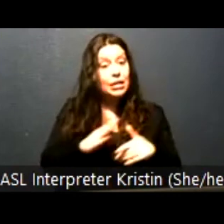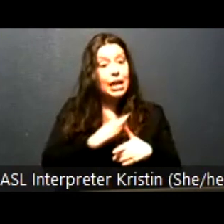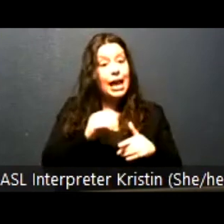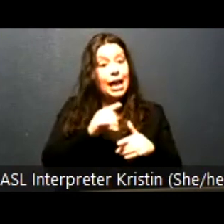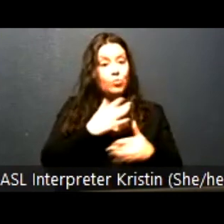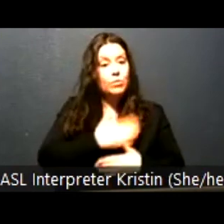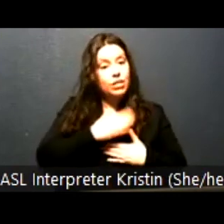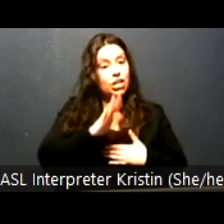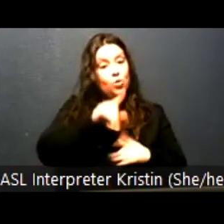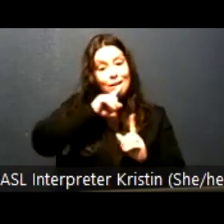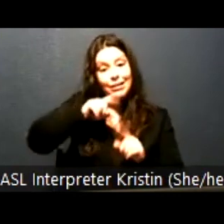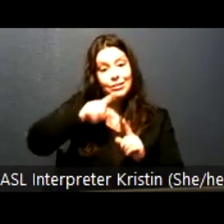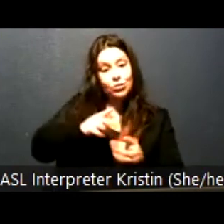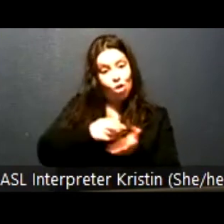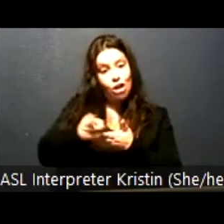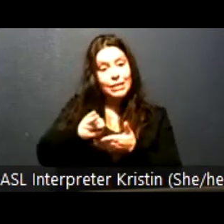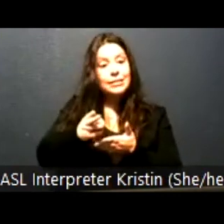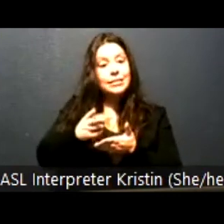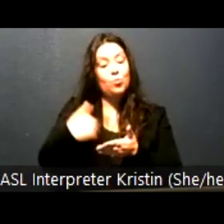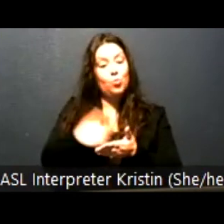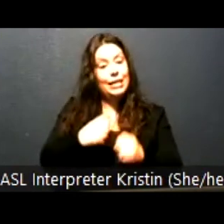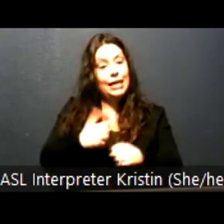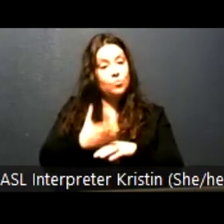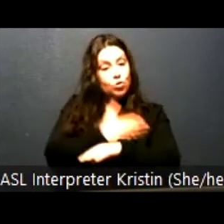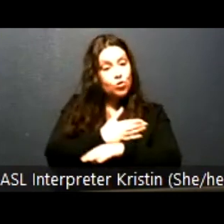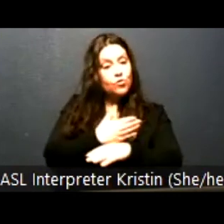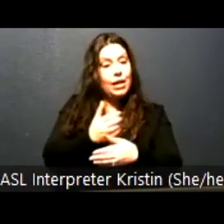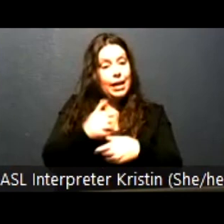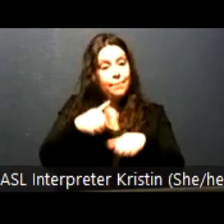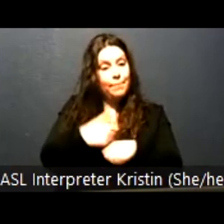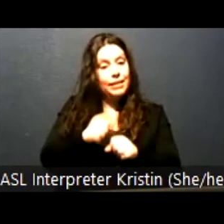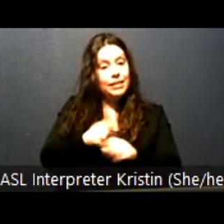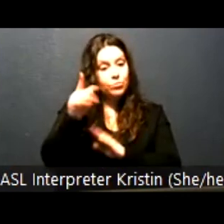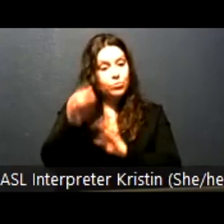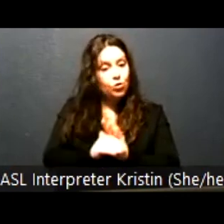program better and a huge thank you again to the Smithsonian American Women’s History Initiative